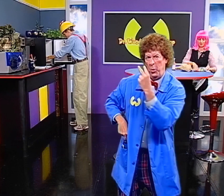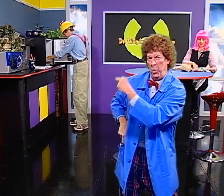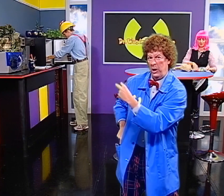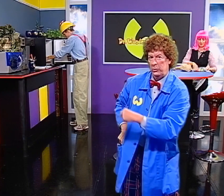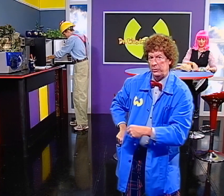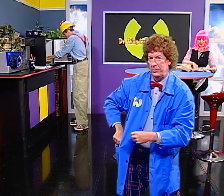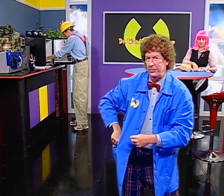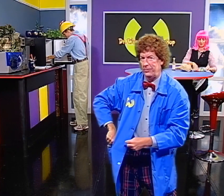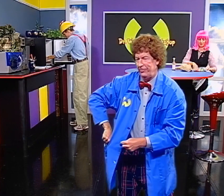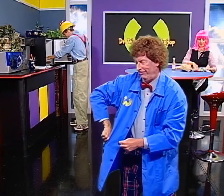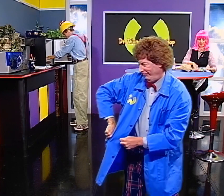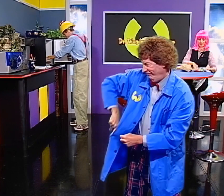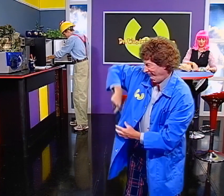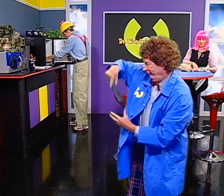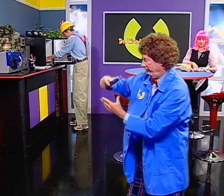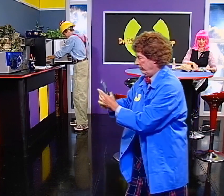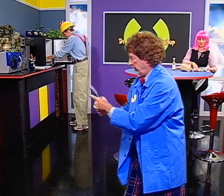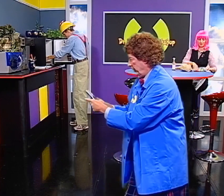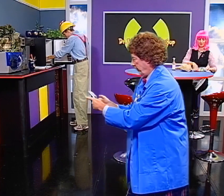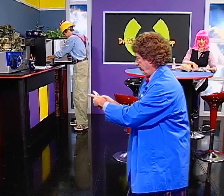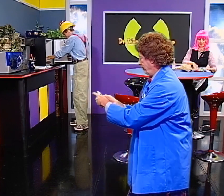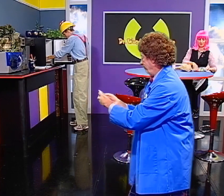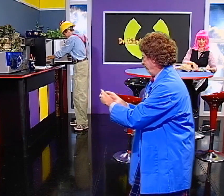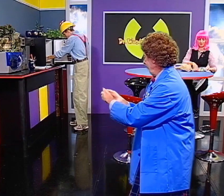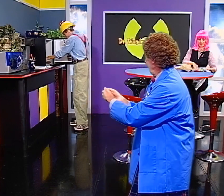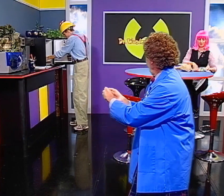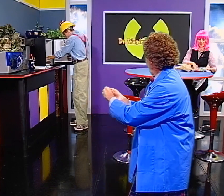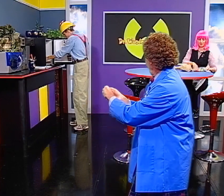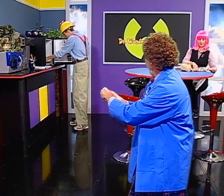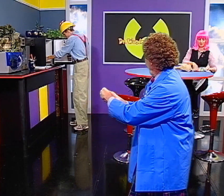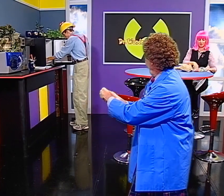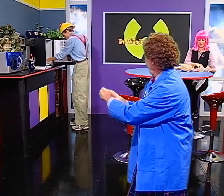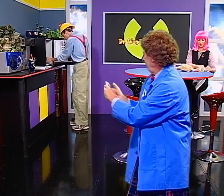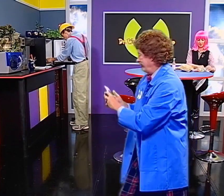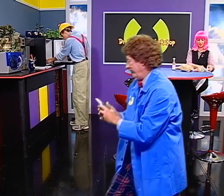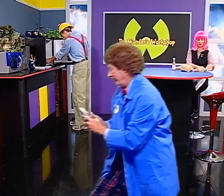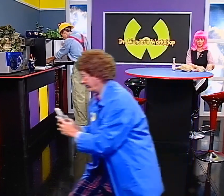WELL, LET'S SEE HOW EXACTLY. (CLICK)